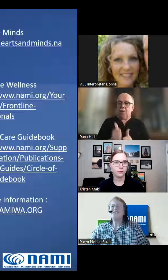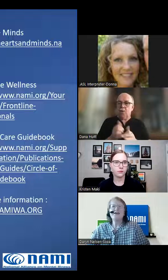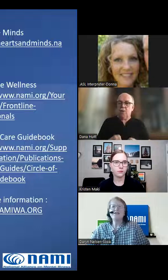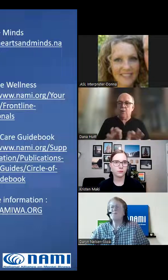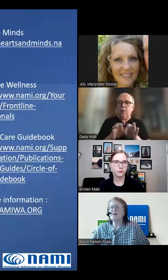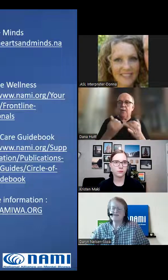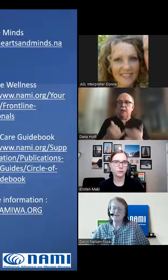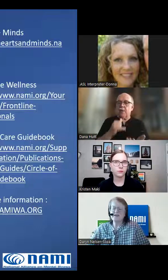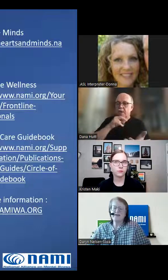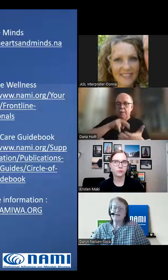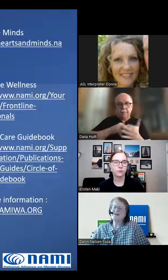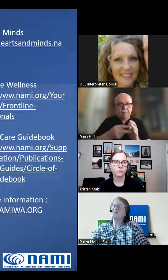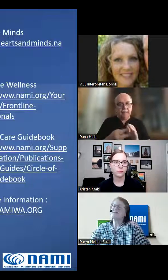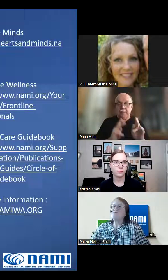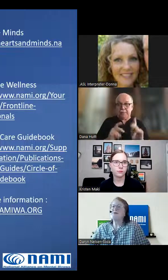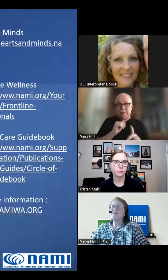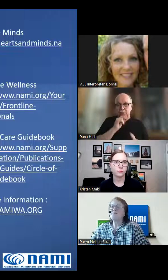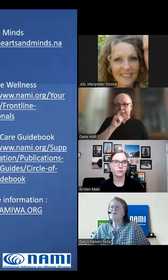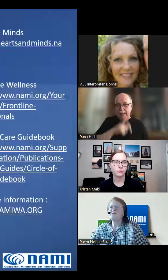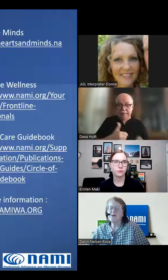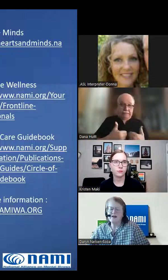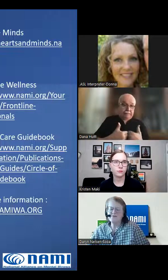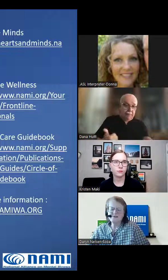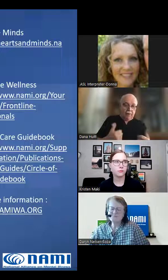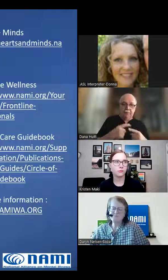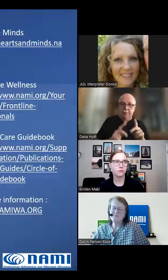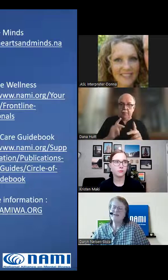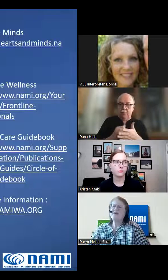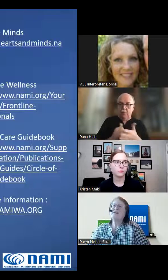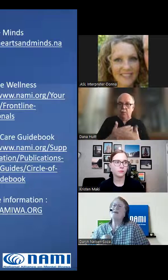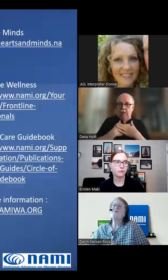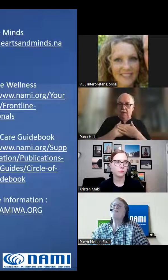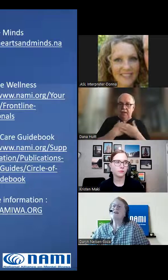that provides paid family medical